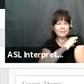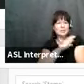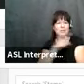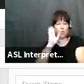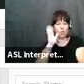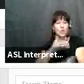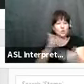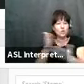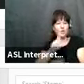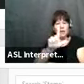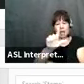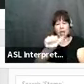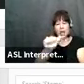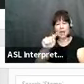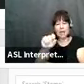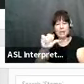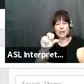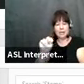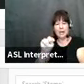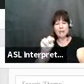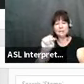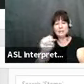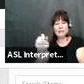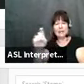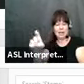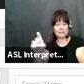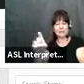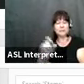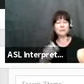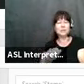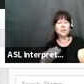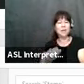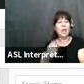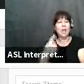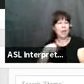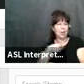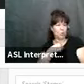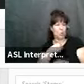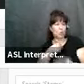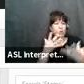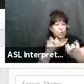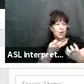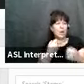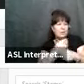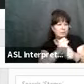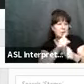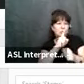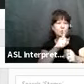We have very high rates of positivity, which is a really good thing. It means that they're testing the right populations.